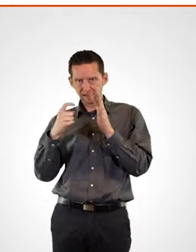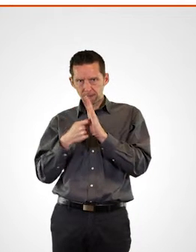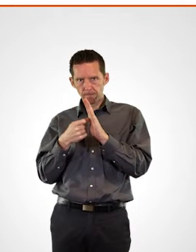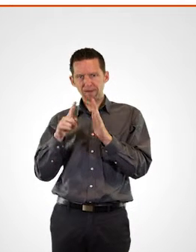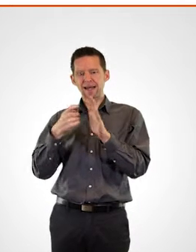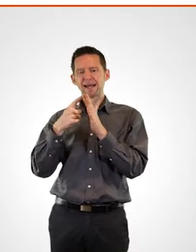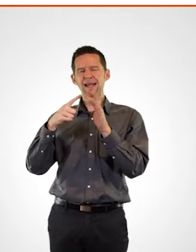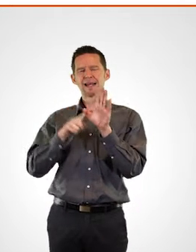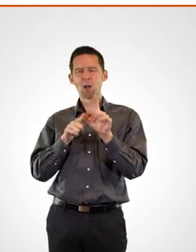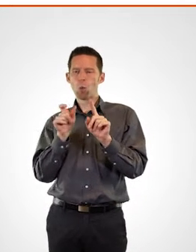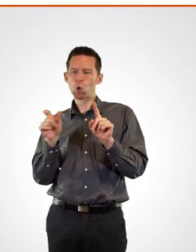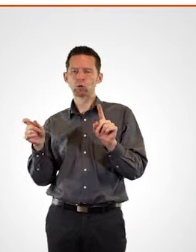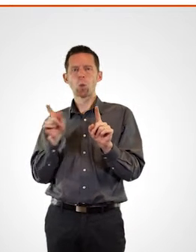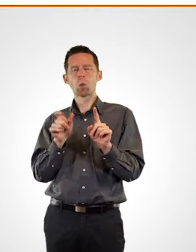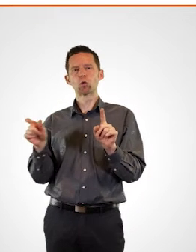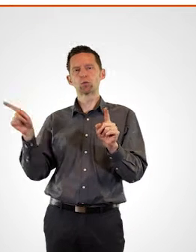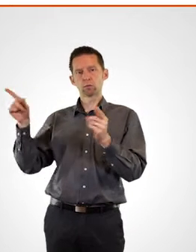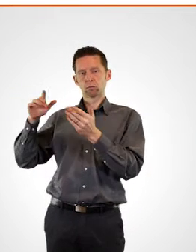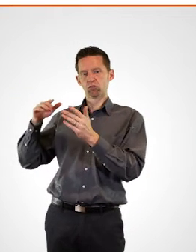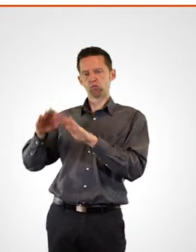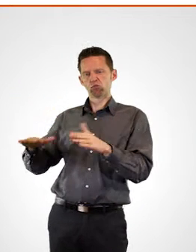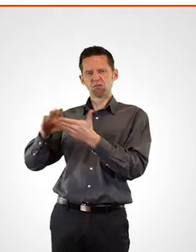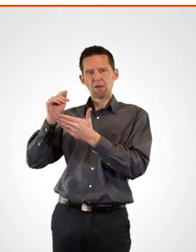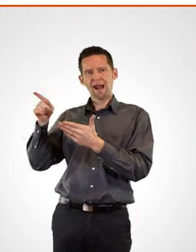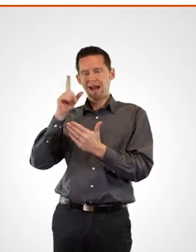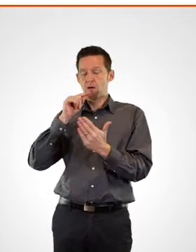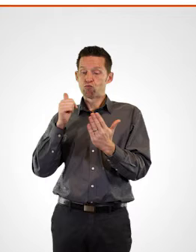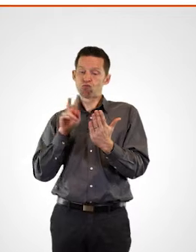and the key words are the decodable words that children can read